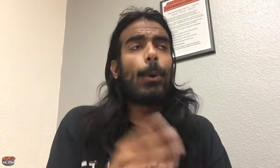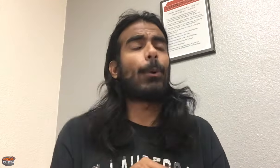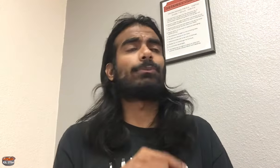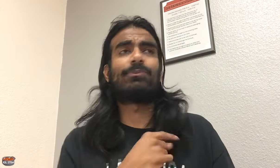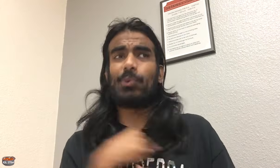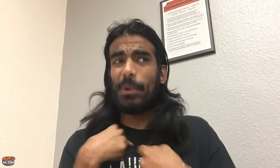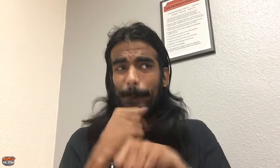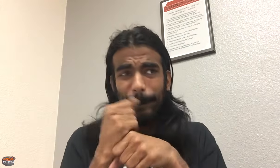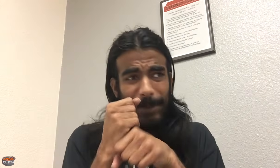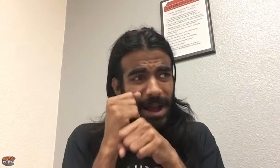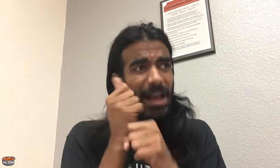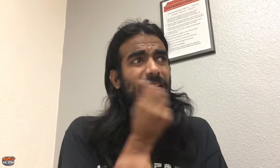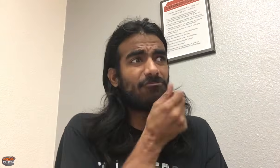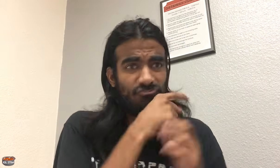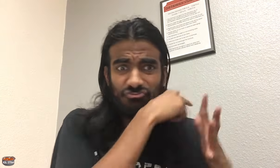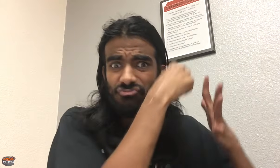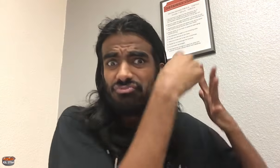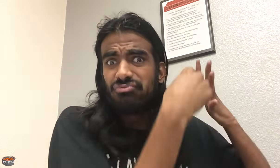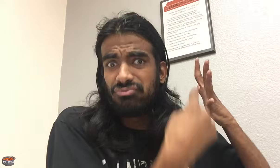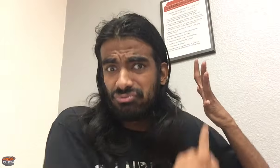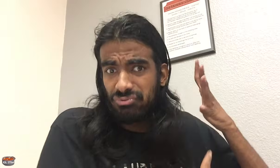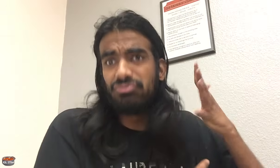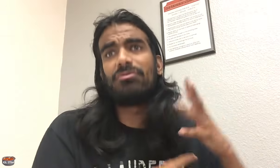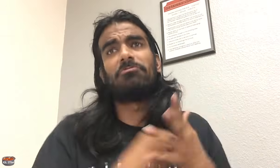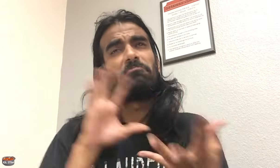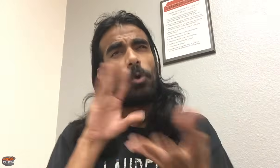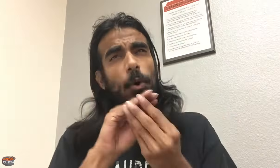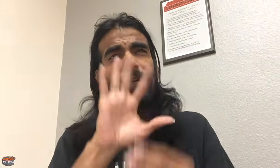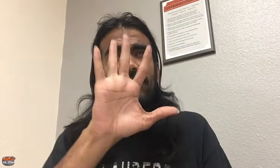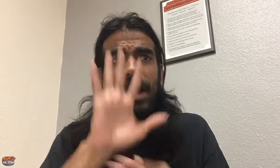gonna be 4 years old as a company. We've made several different